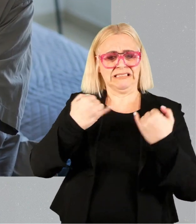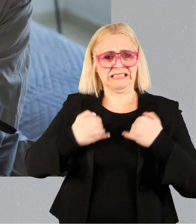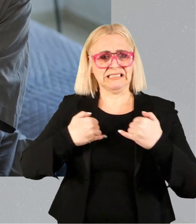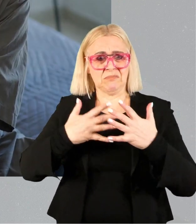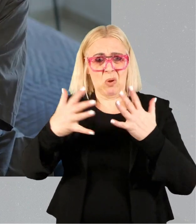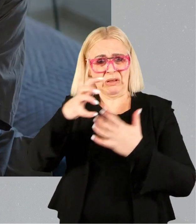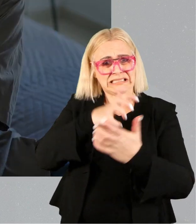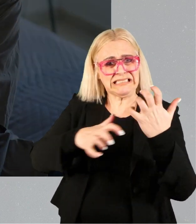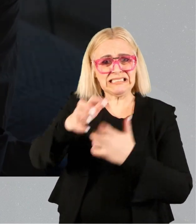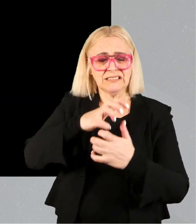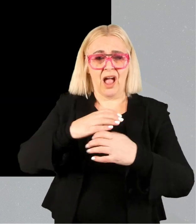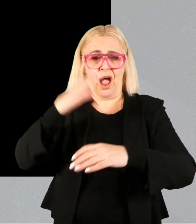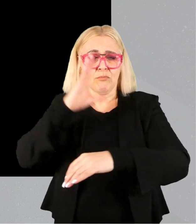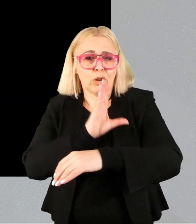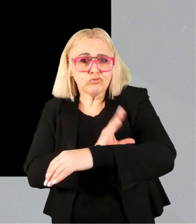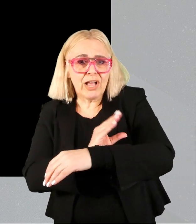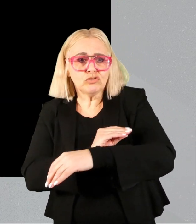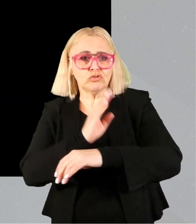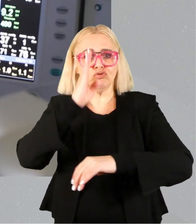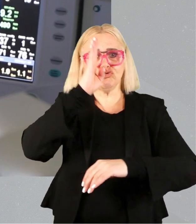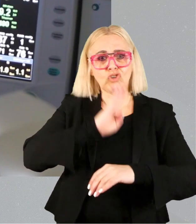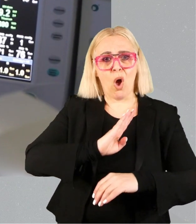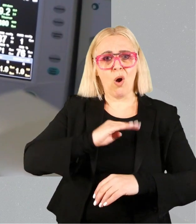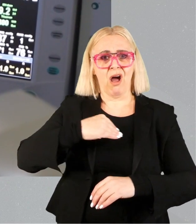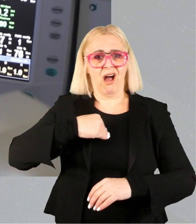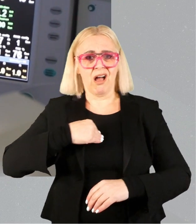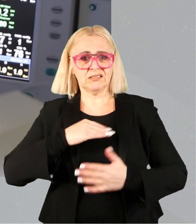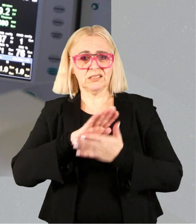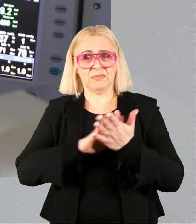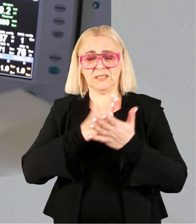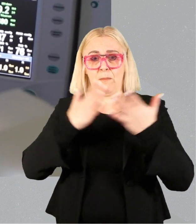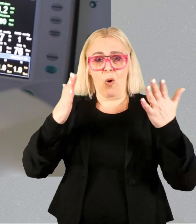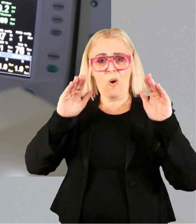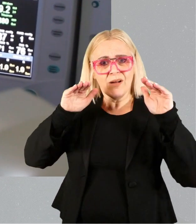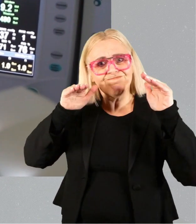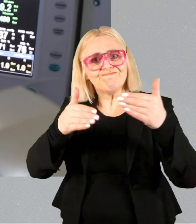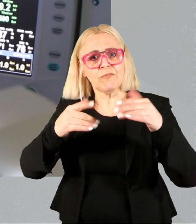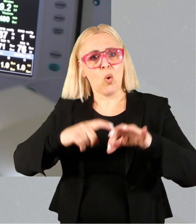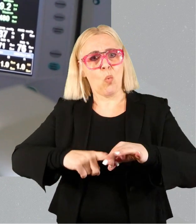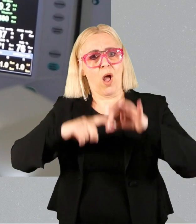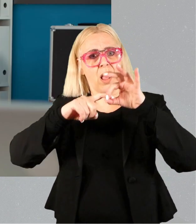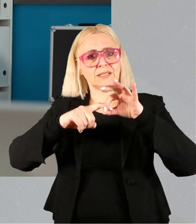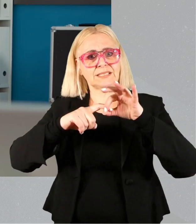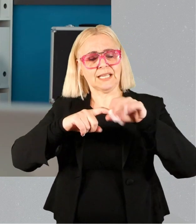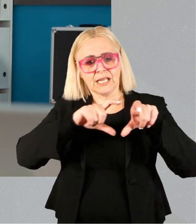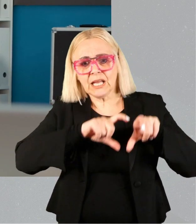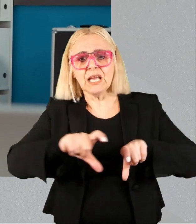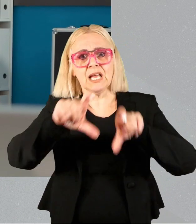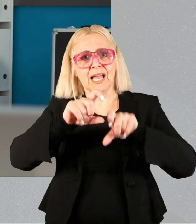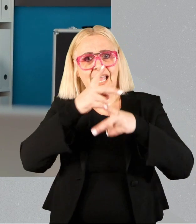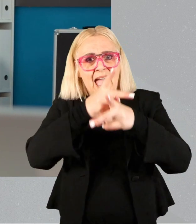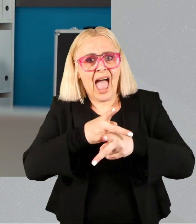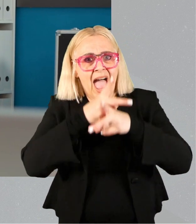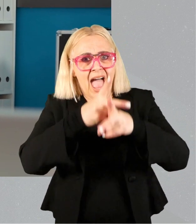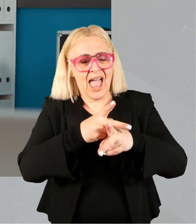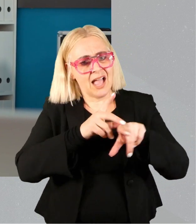High blood pressure, stroke, heart disease - requiring a greater focus on quality, on continuity of care, and responsiveness.